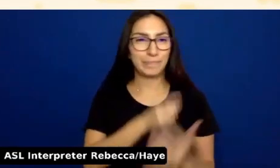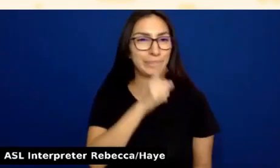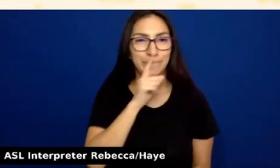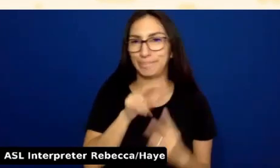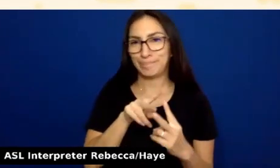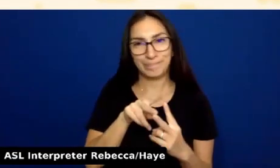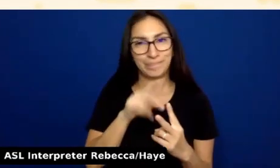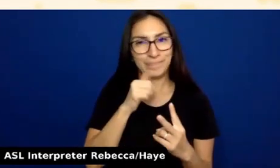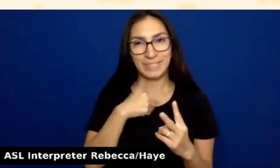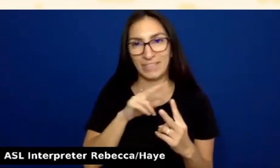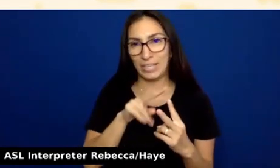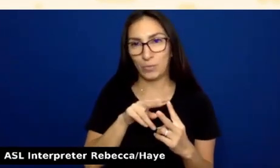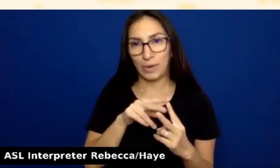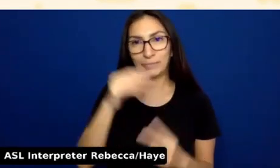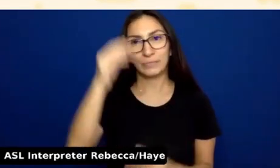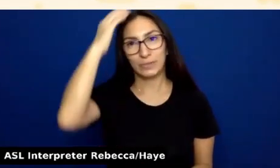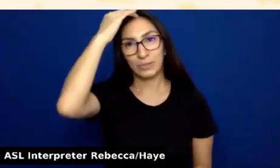So here we can take a look and we have main.